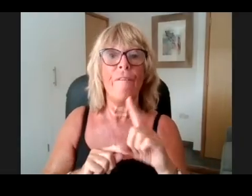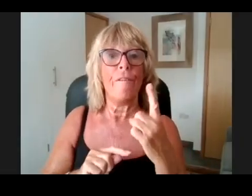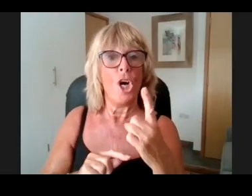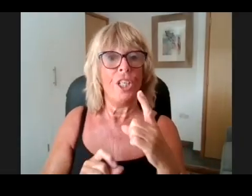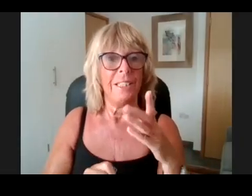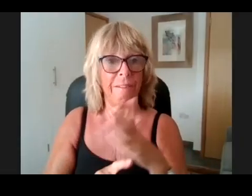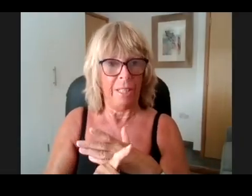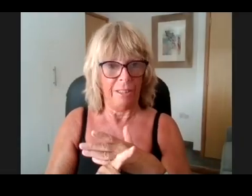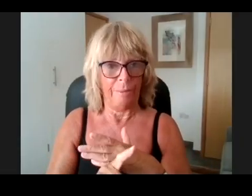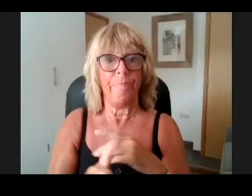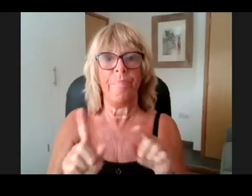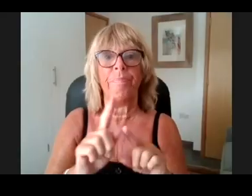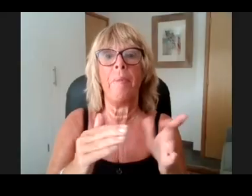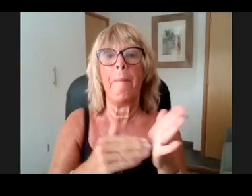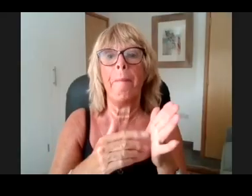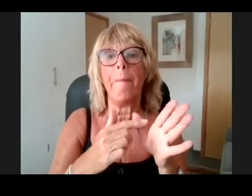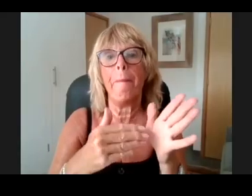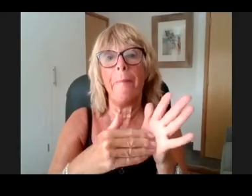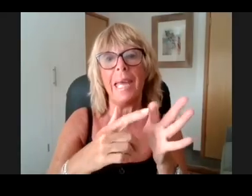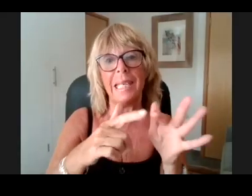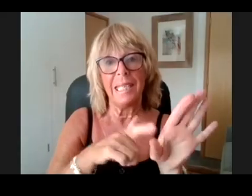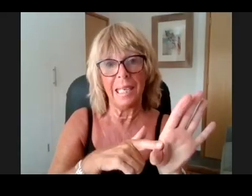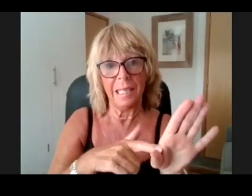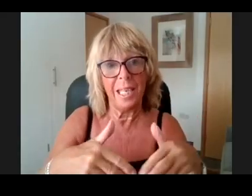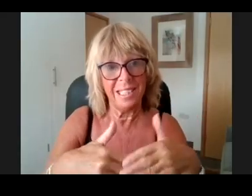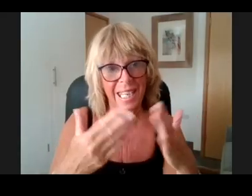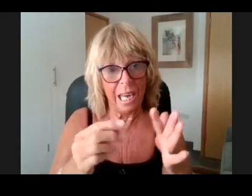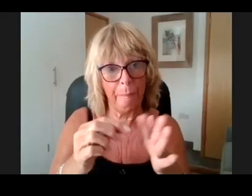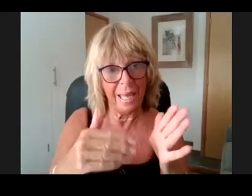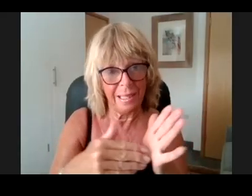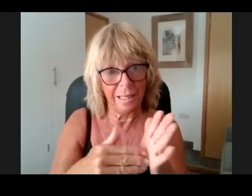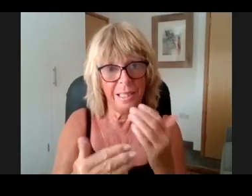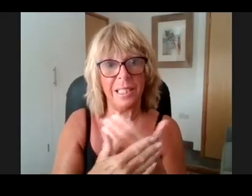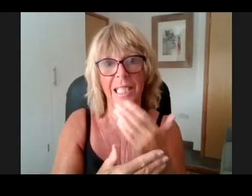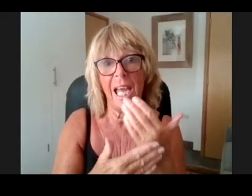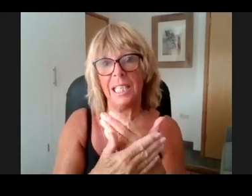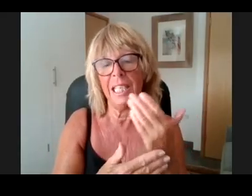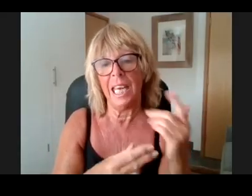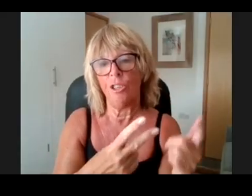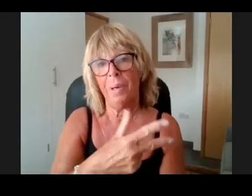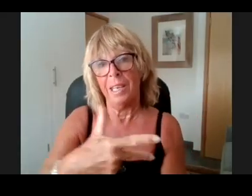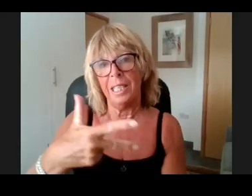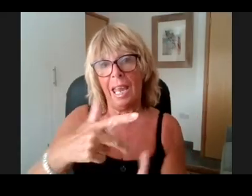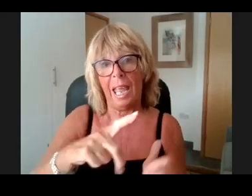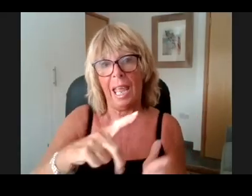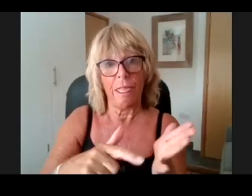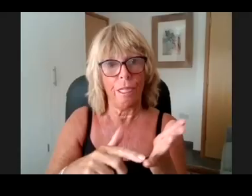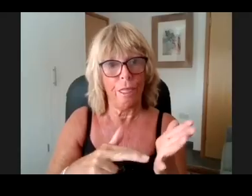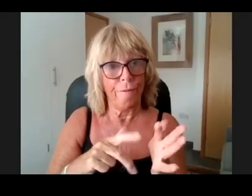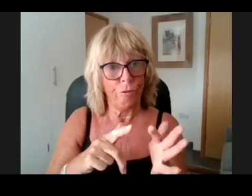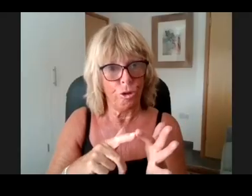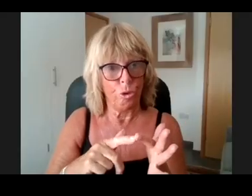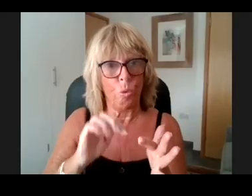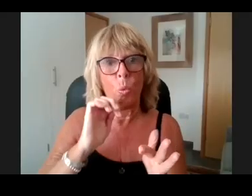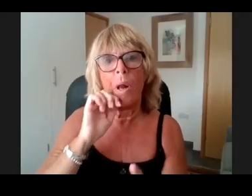is Mazey Day in Penzance on Saturday the 28th of June we'll be in the 1:00 parade